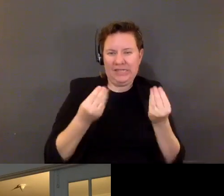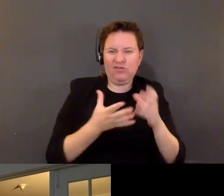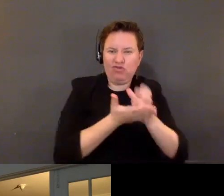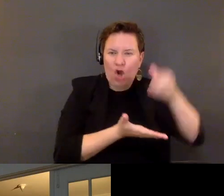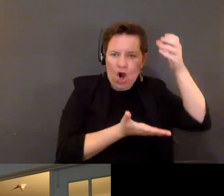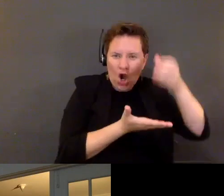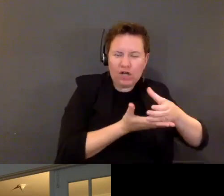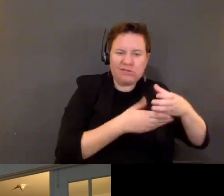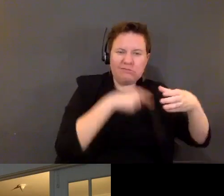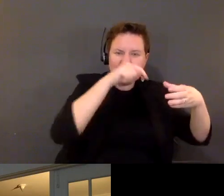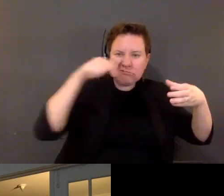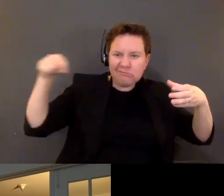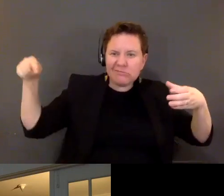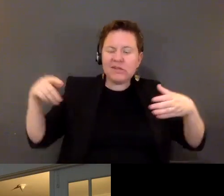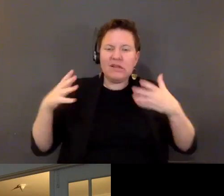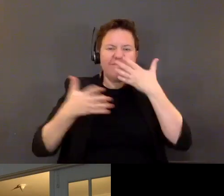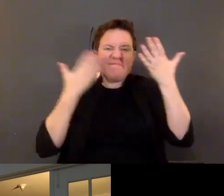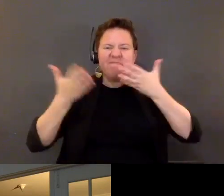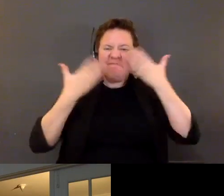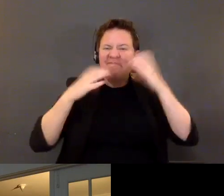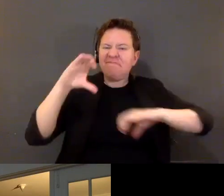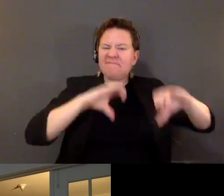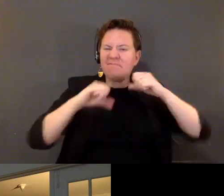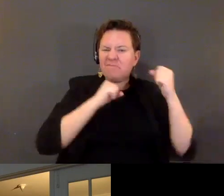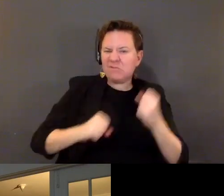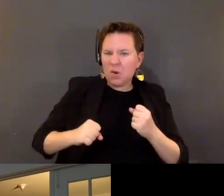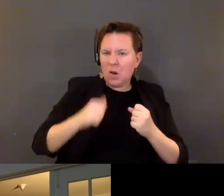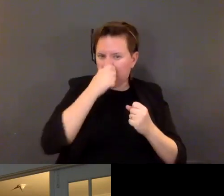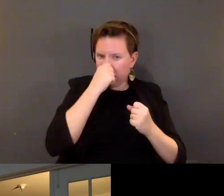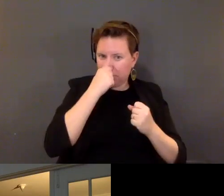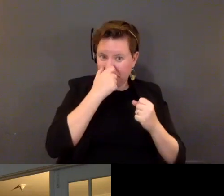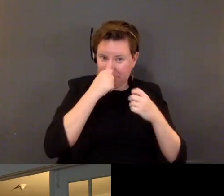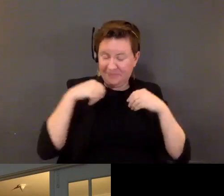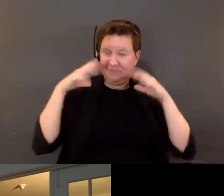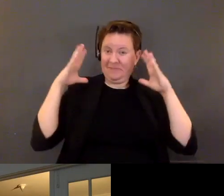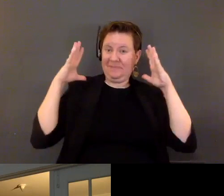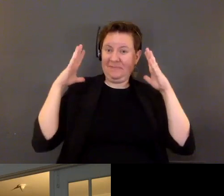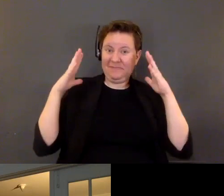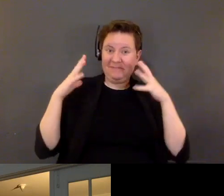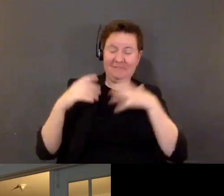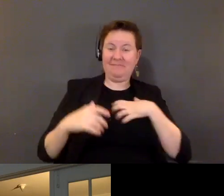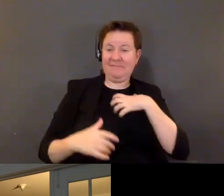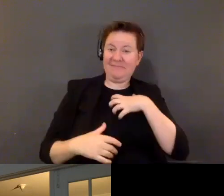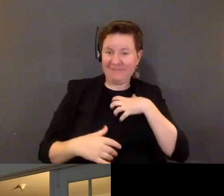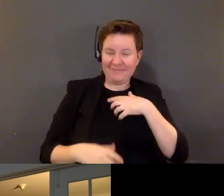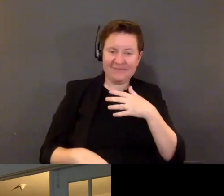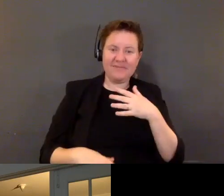the air reeked of chemicals audrey turned a wider shade of pale a puke sorry a large specimen